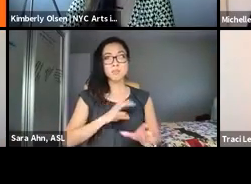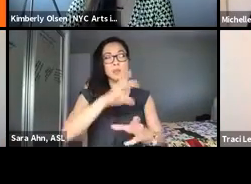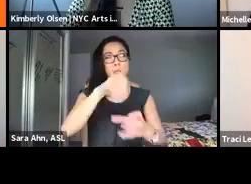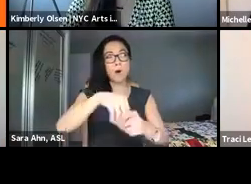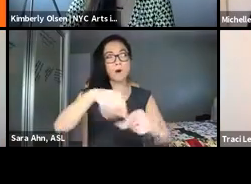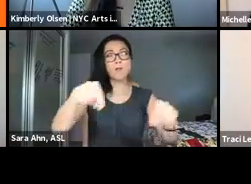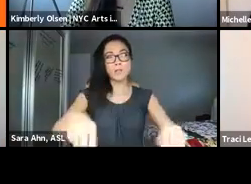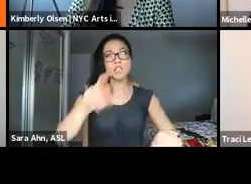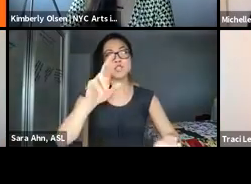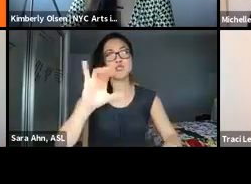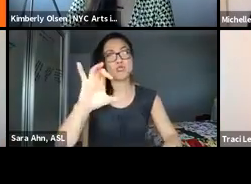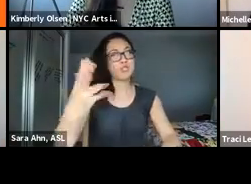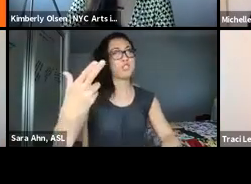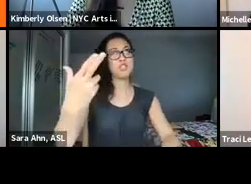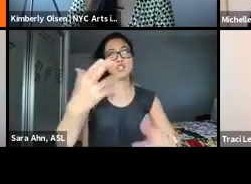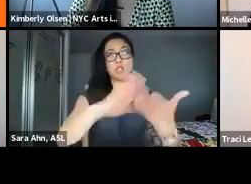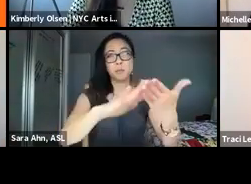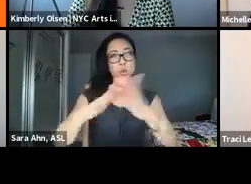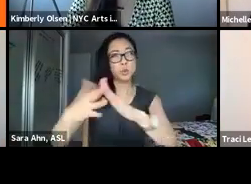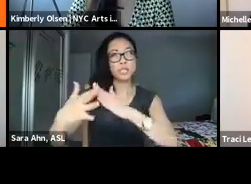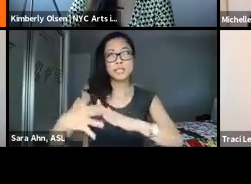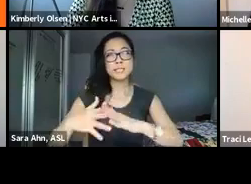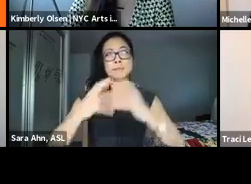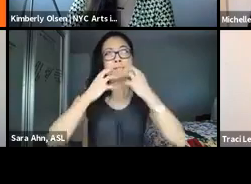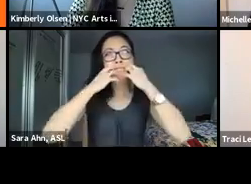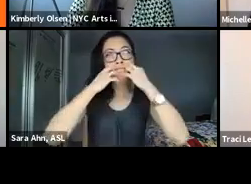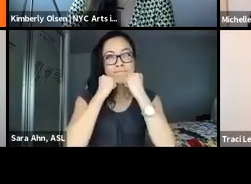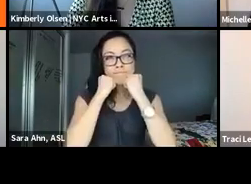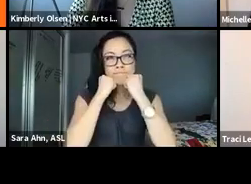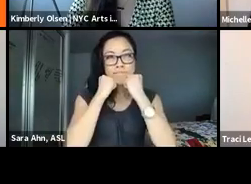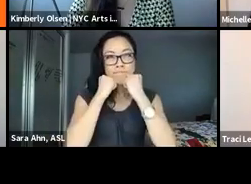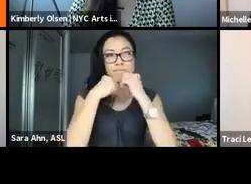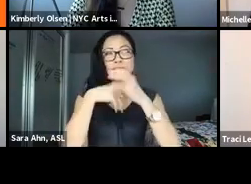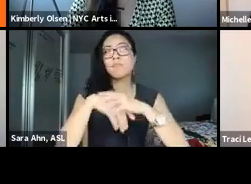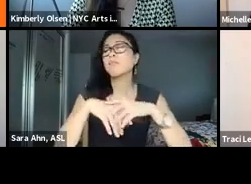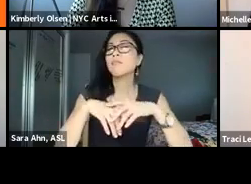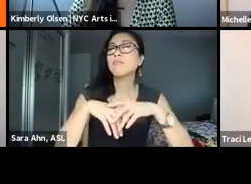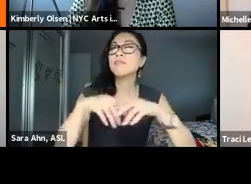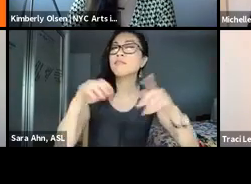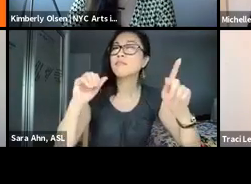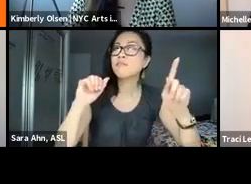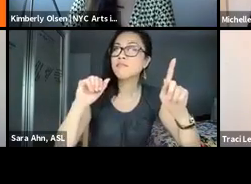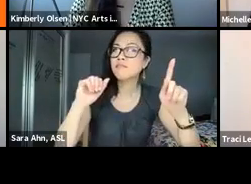quickly, because I want to make sure I don't finish this discussion today without thanking